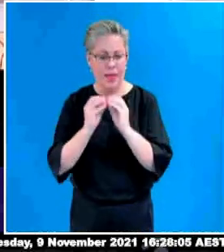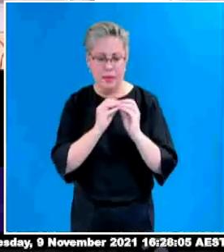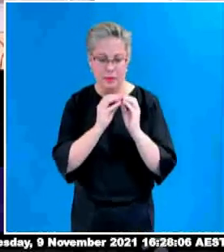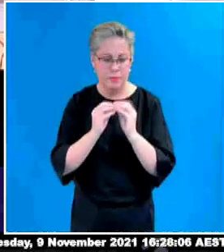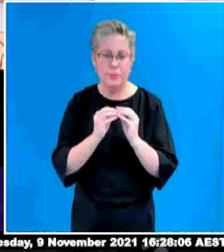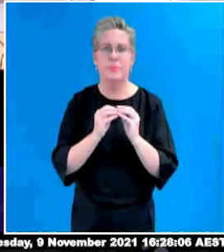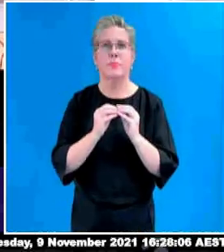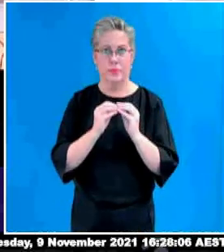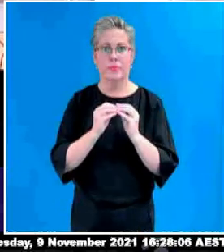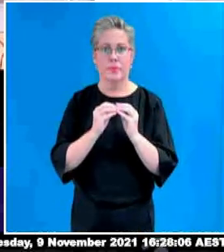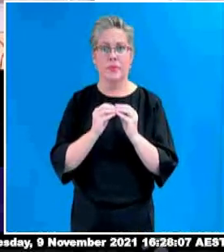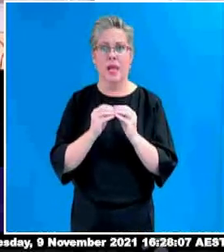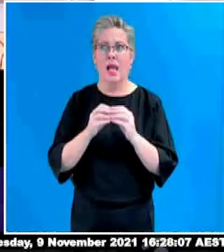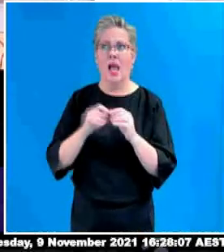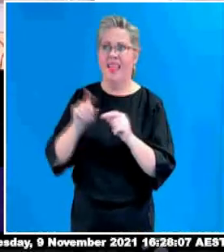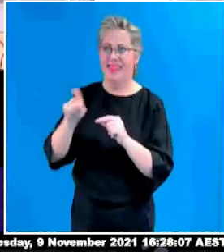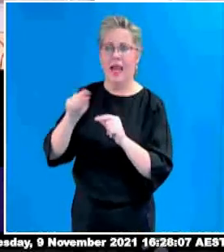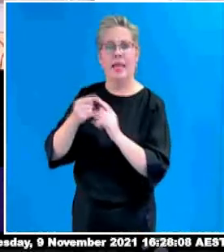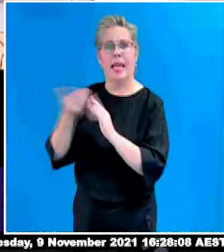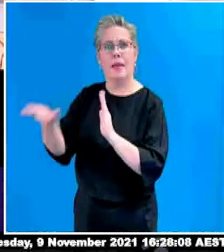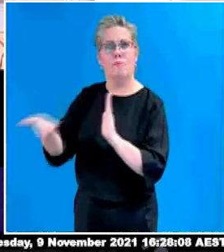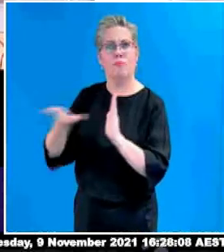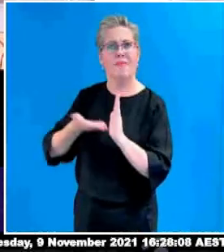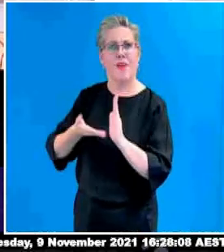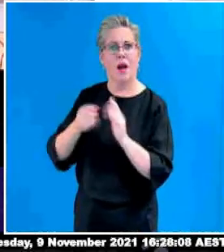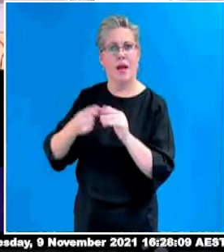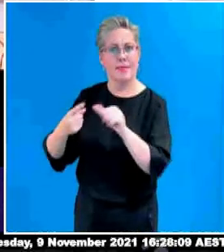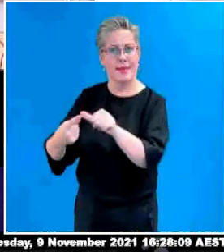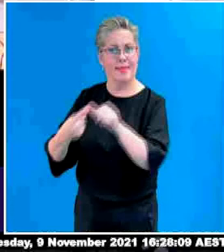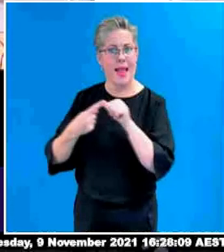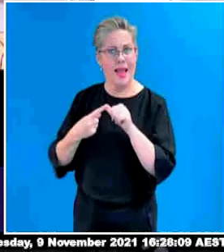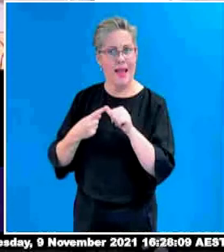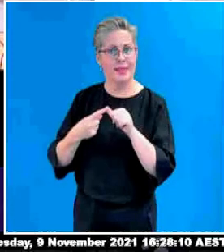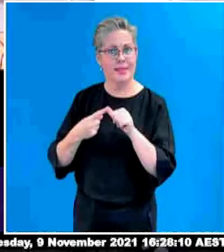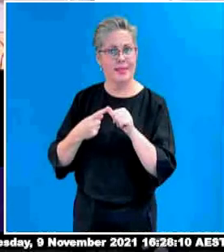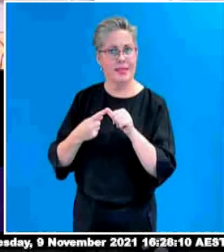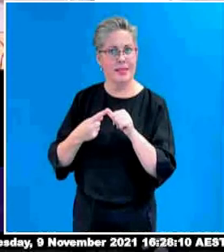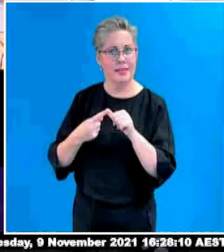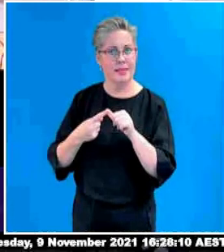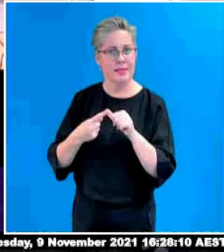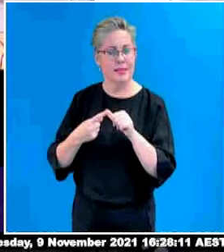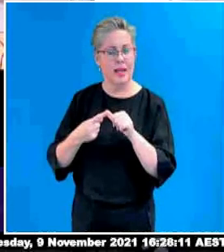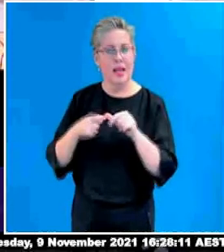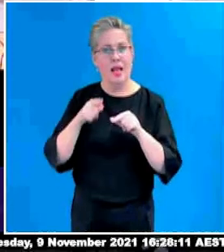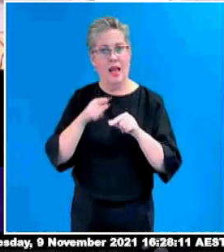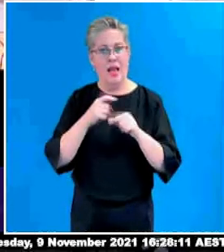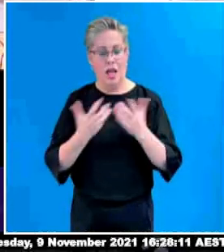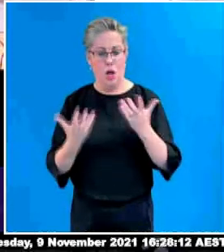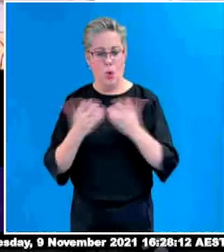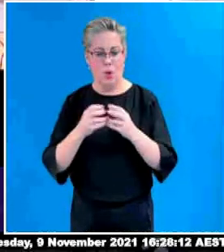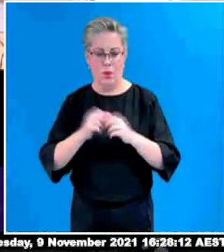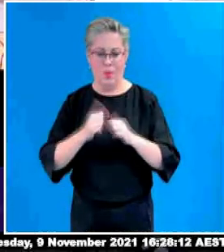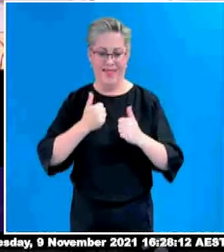Then the answers can be provided in accordance with proposed direction 1.